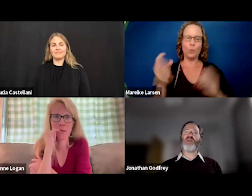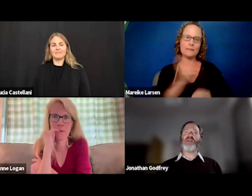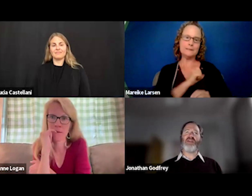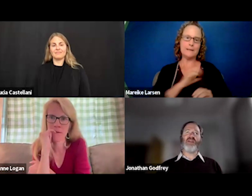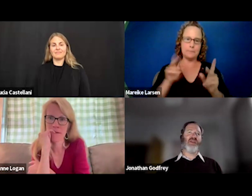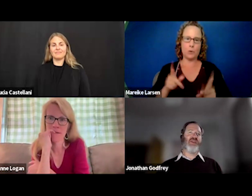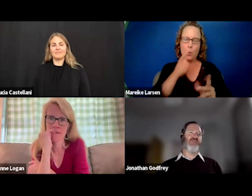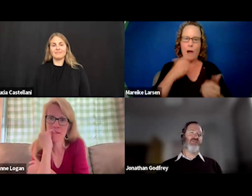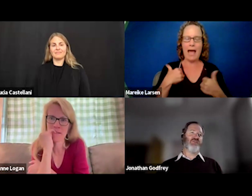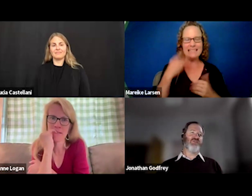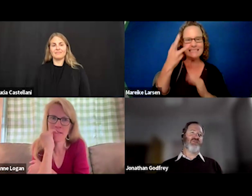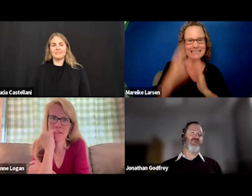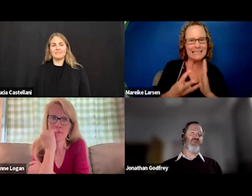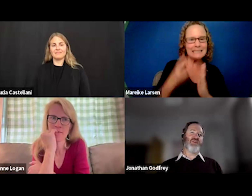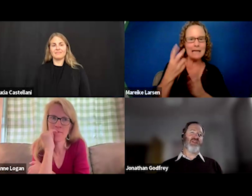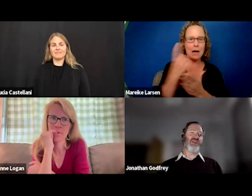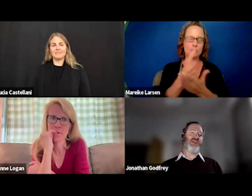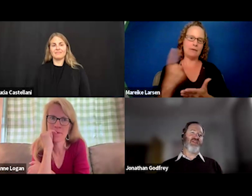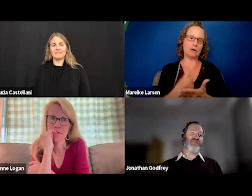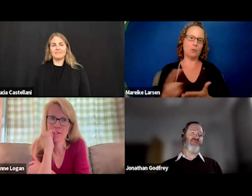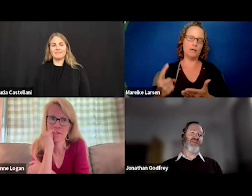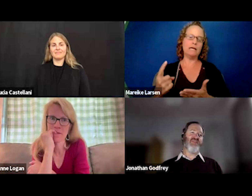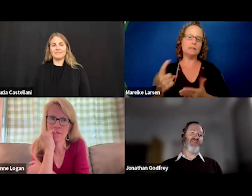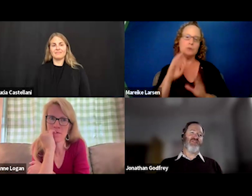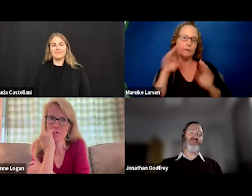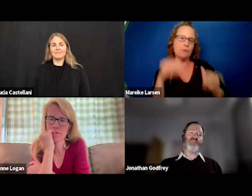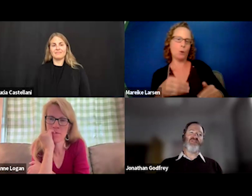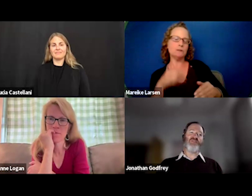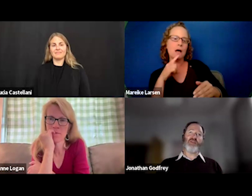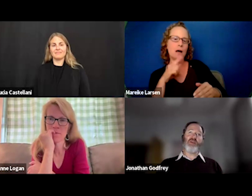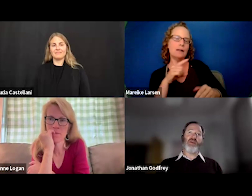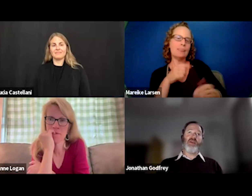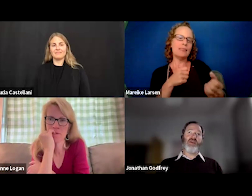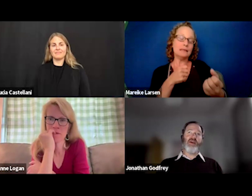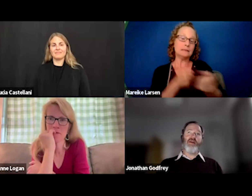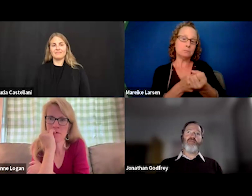a week to support the needs of 500 students.